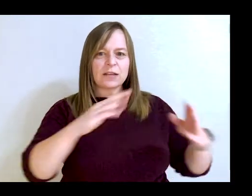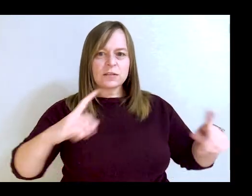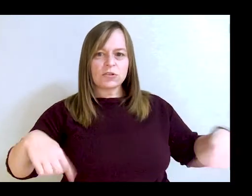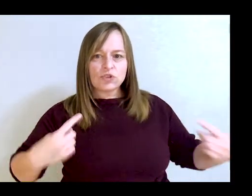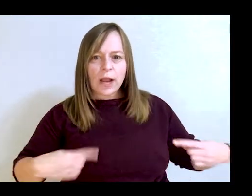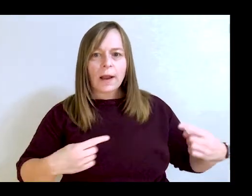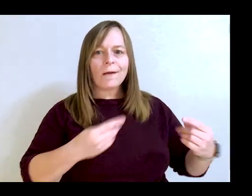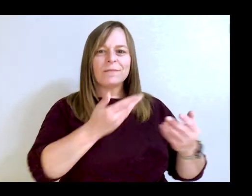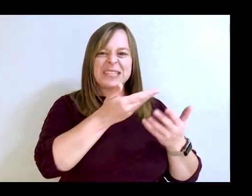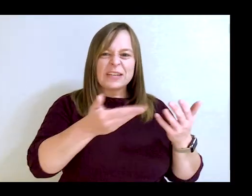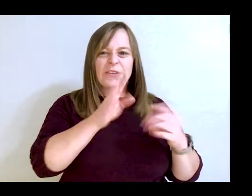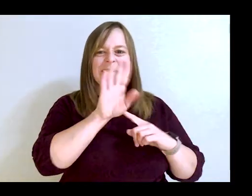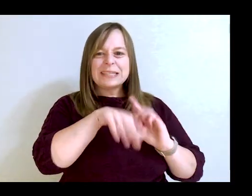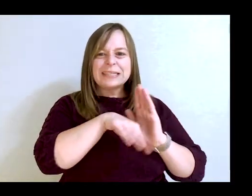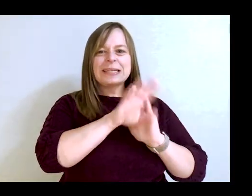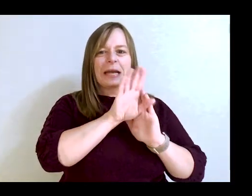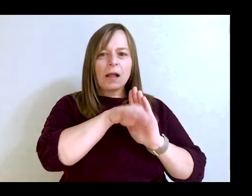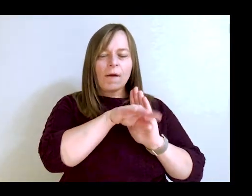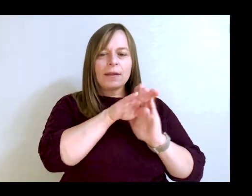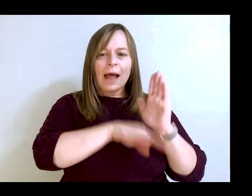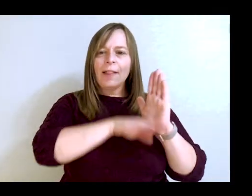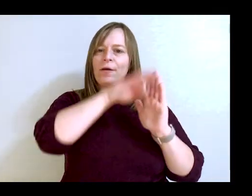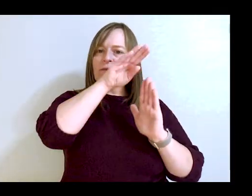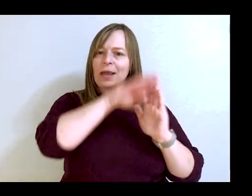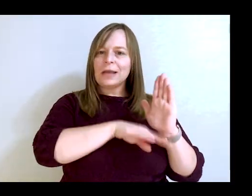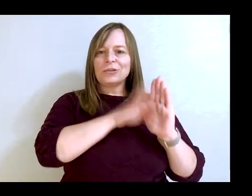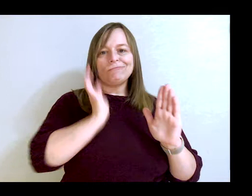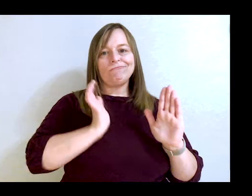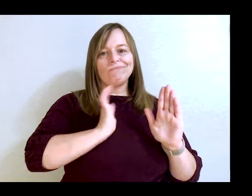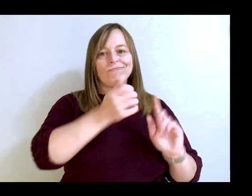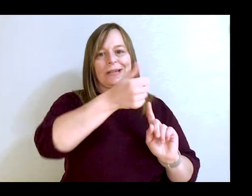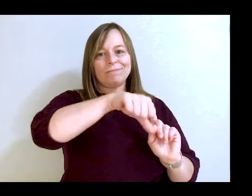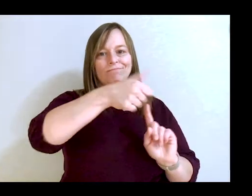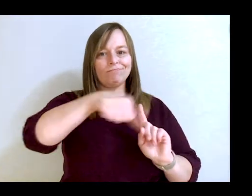accessories, things of the tilt and the elevation which were being declined from